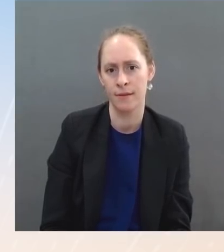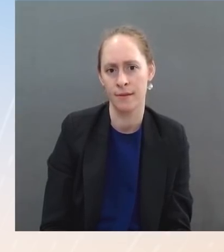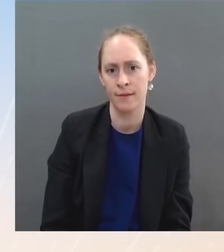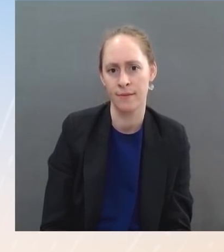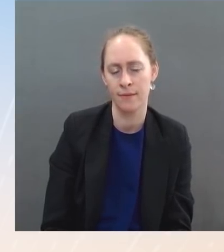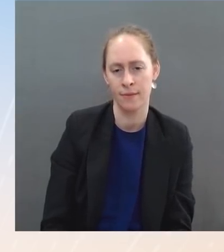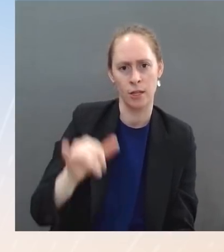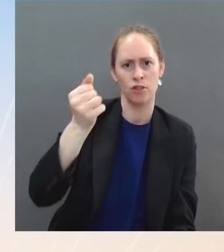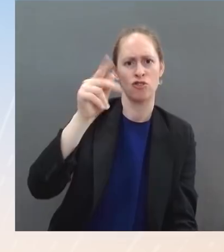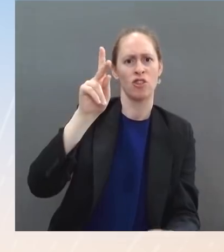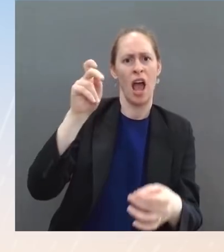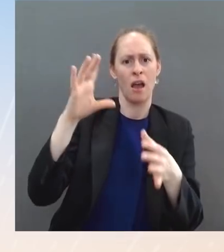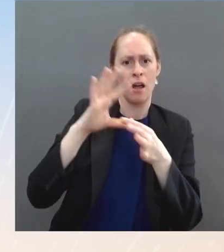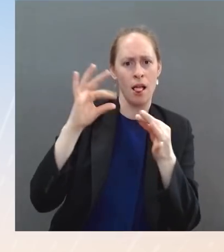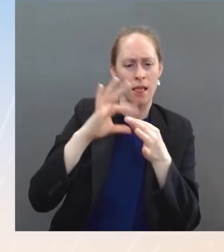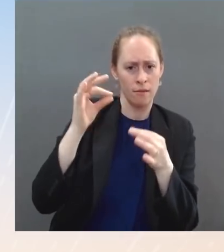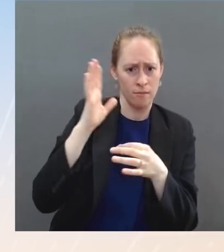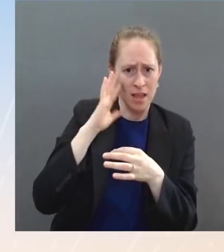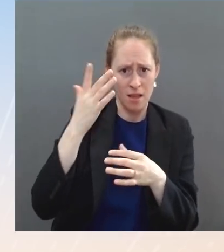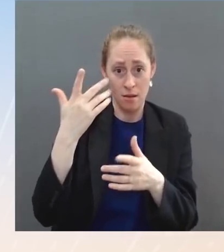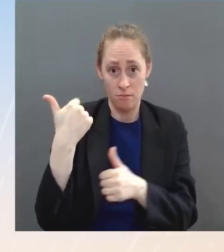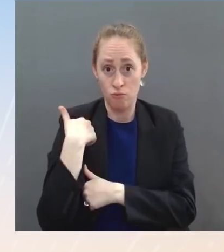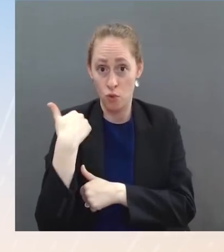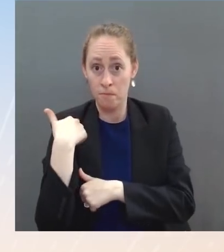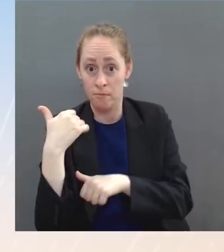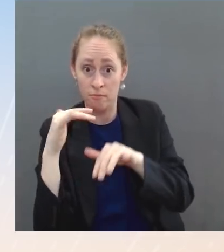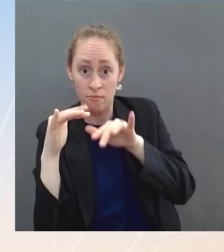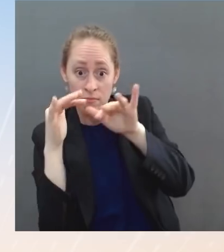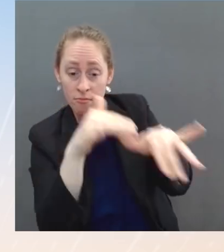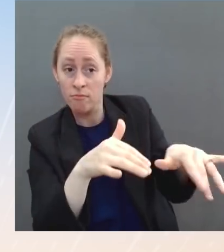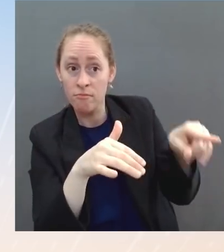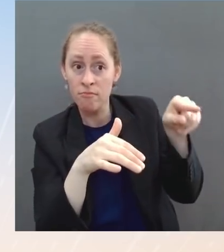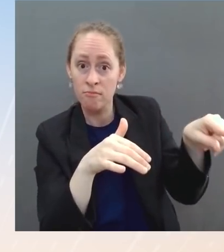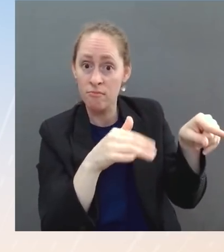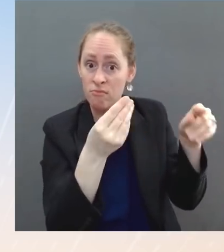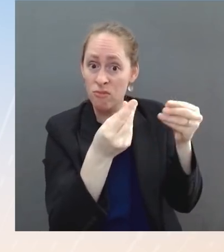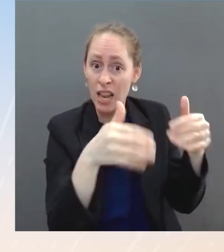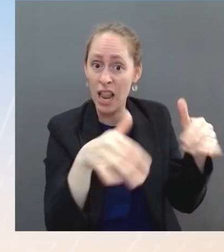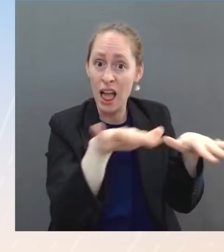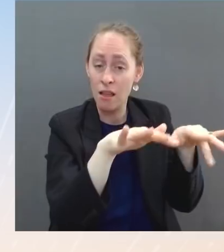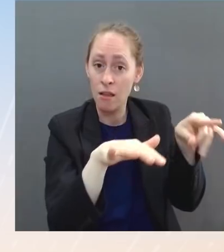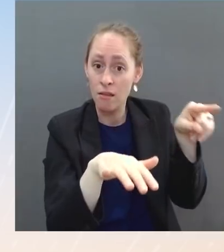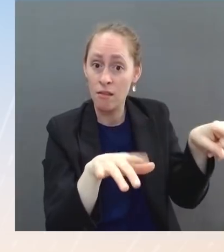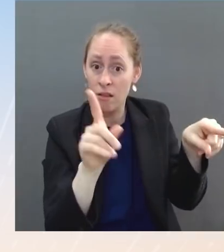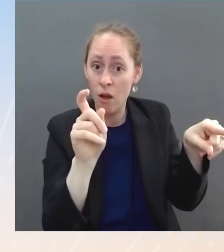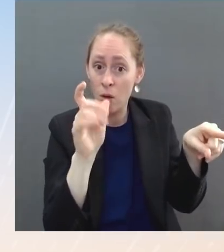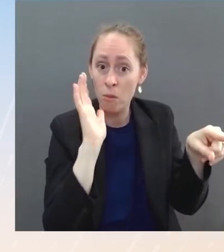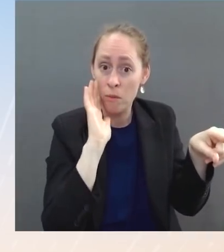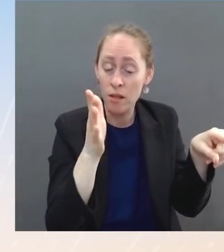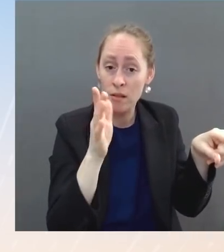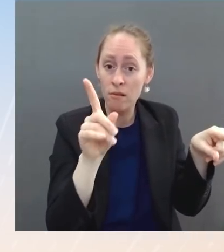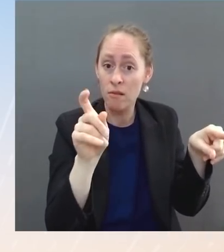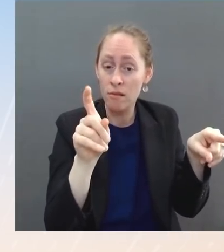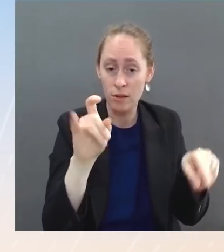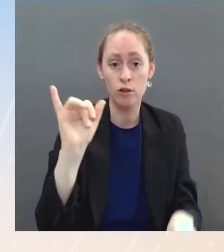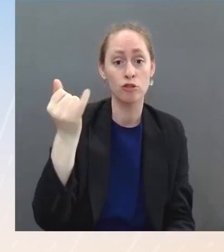Ms. Psaki: I don't think that was his intention. The Press: Okay. Because he did say, in terms of the supply chain or civilians, that you're discussing all possibilities with allies.